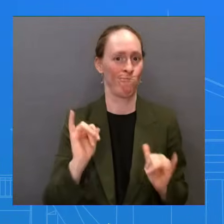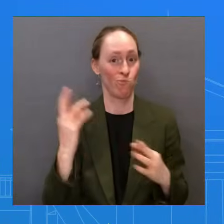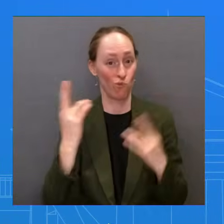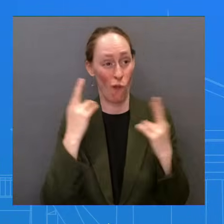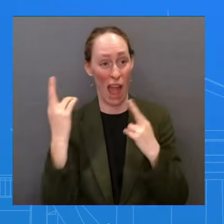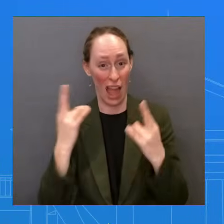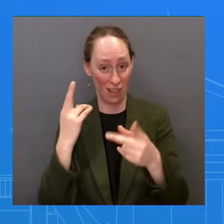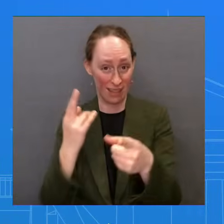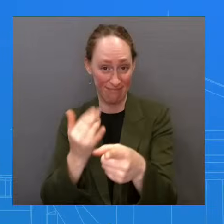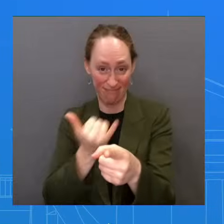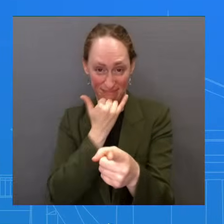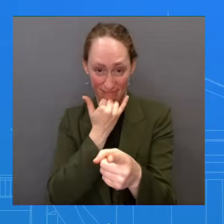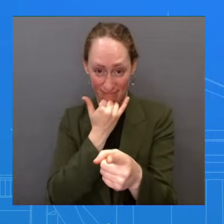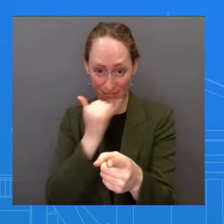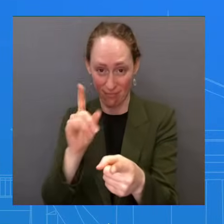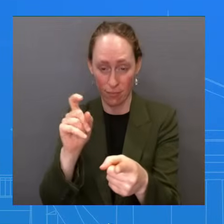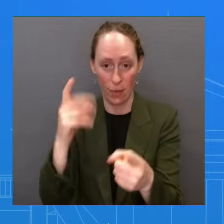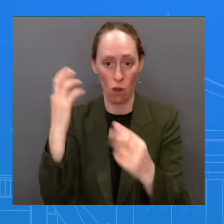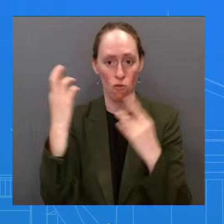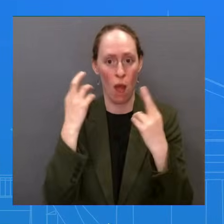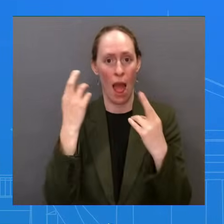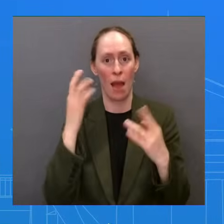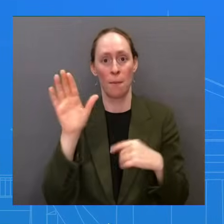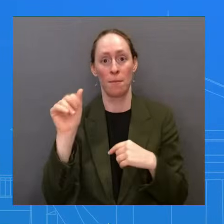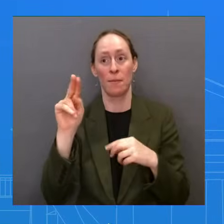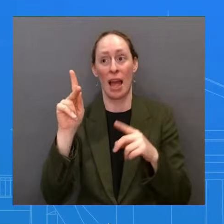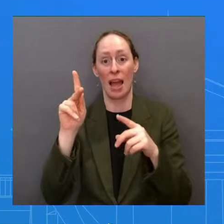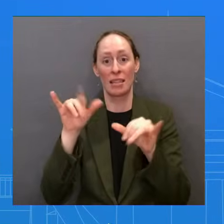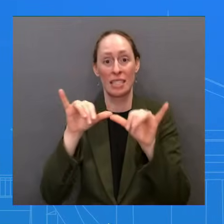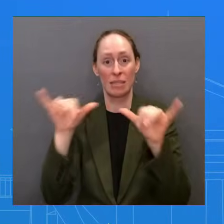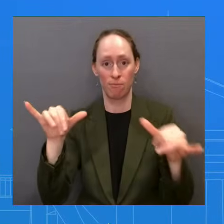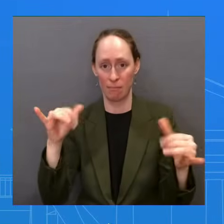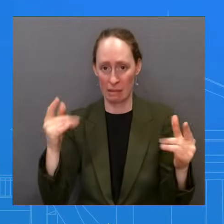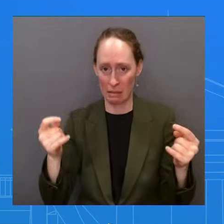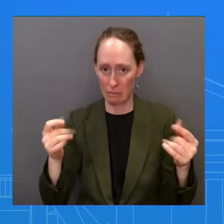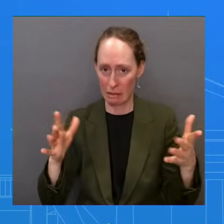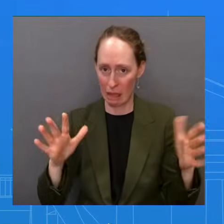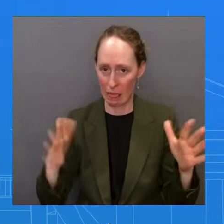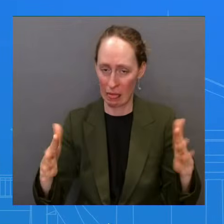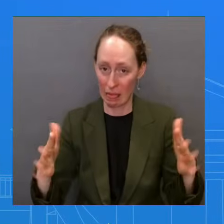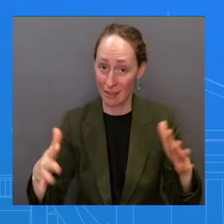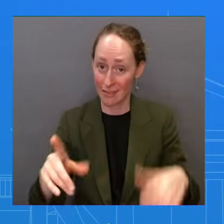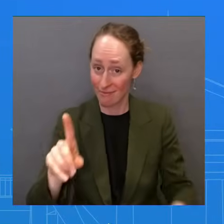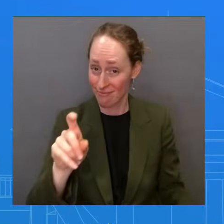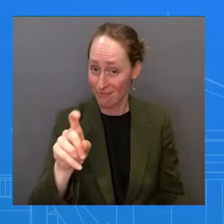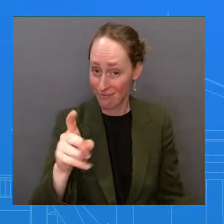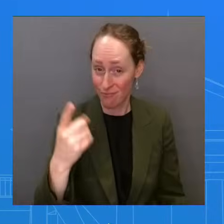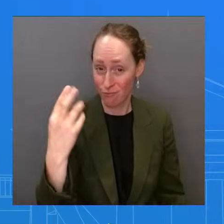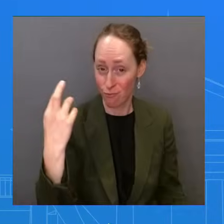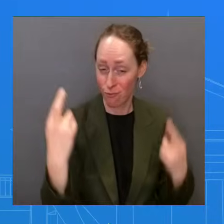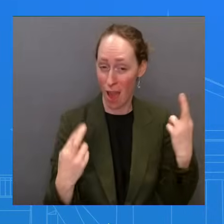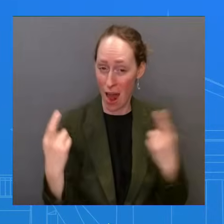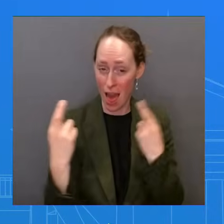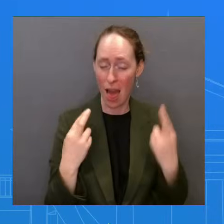You know, is there something that you could do now with the President? Would it make -- would it -- would it -- are you considering having the President come out